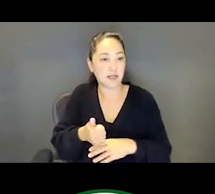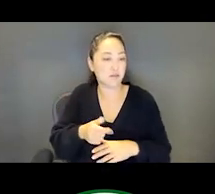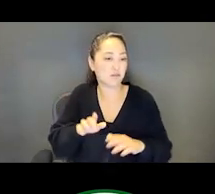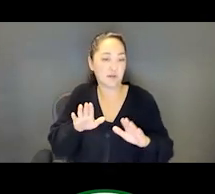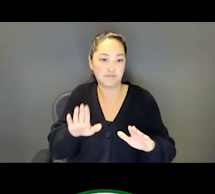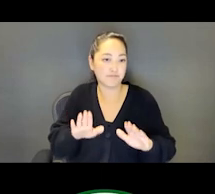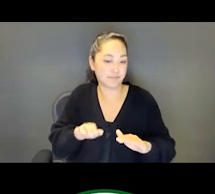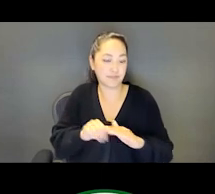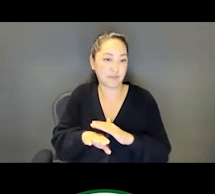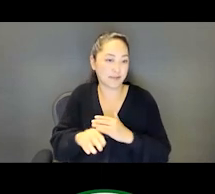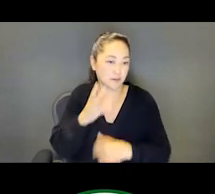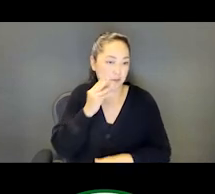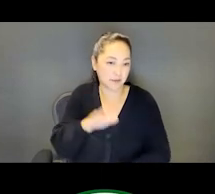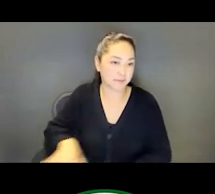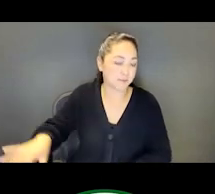And so thinking more broadly.